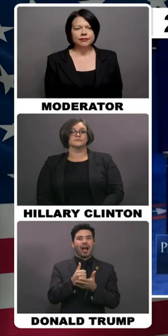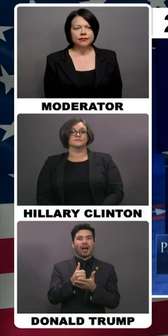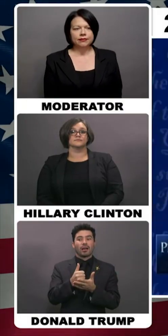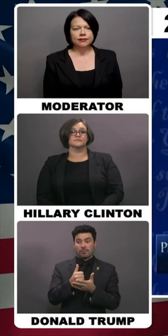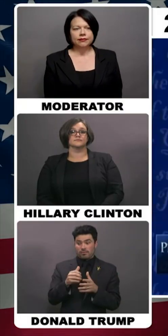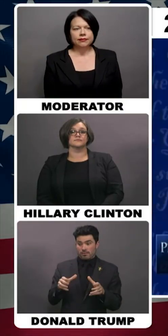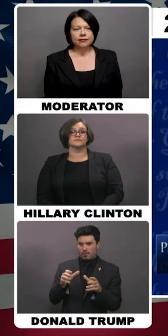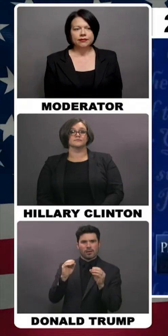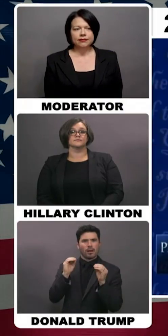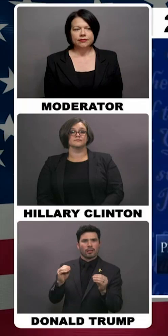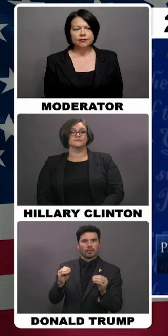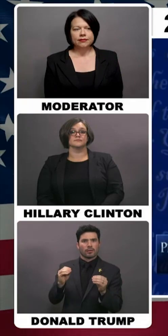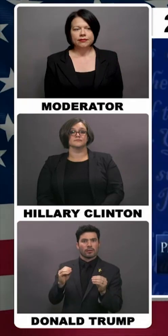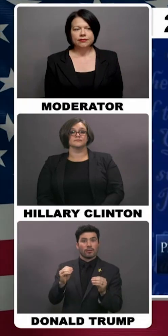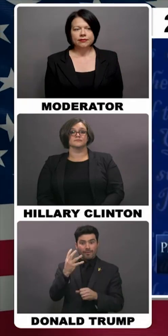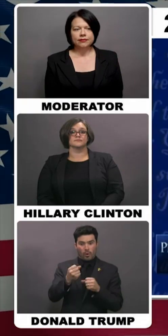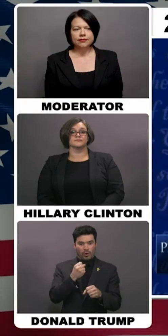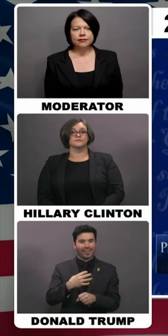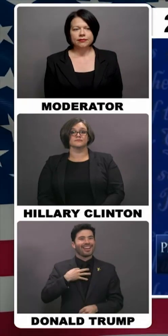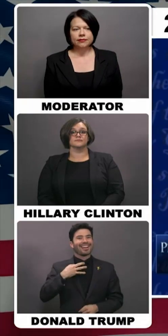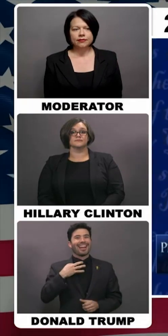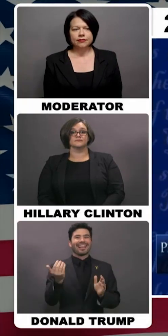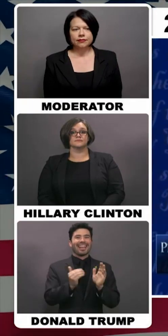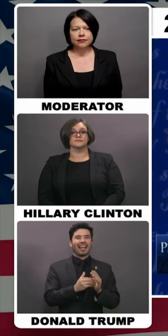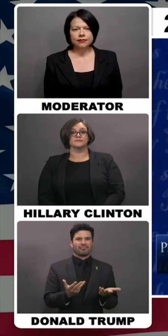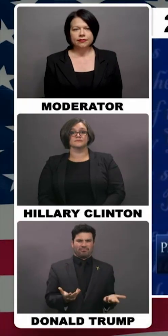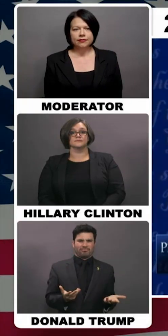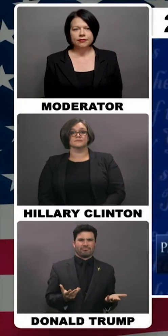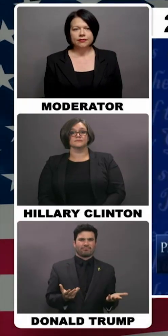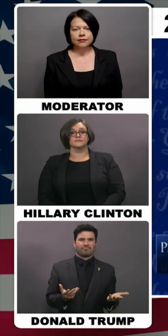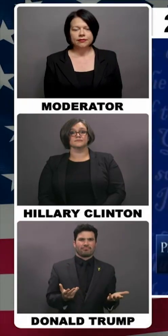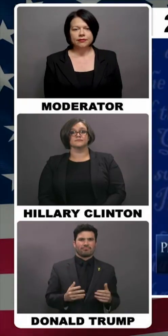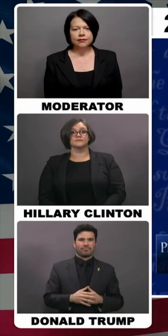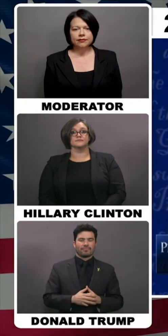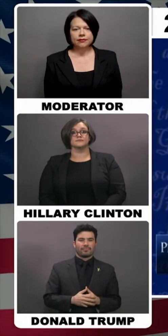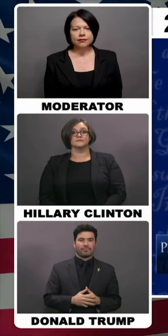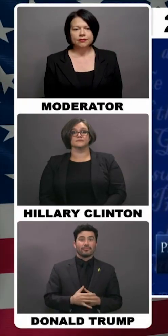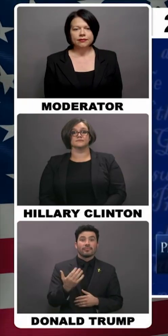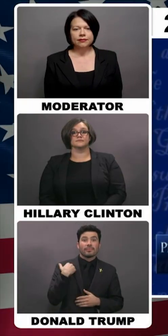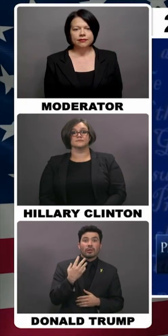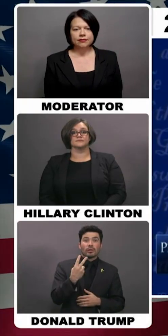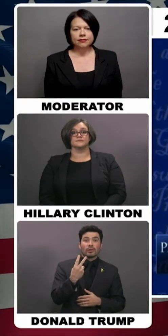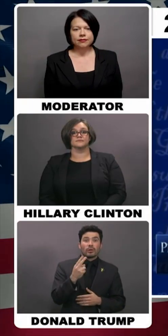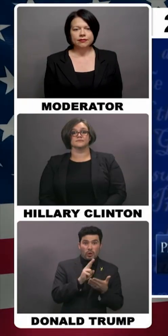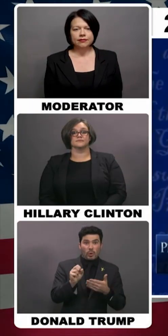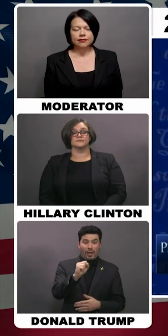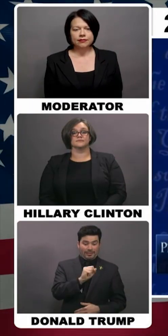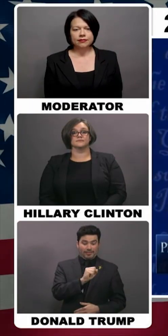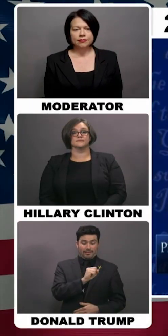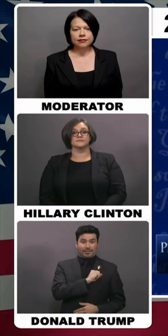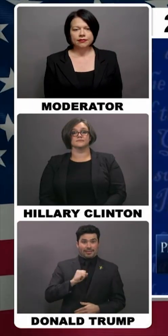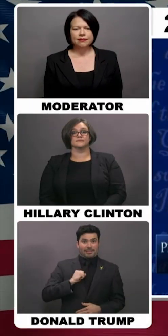We saw that firsthand when she was the United States Senator. She campaigned where the Mr. Trump, Mr.